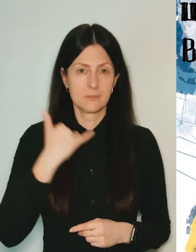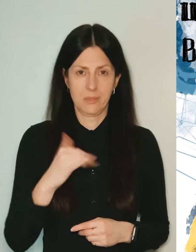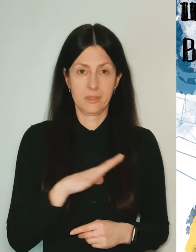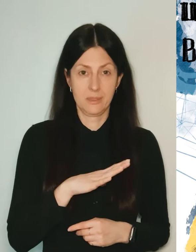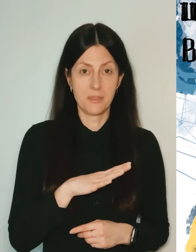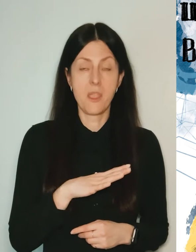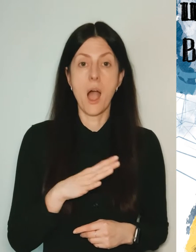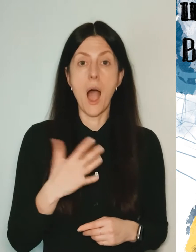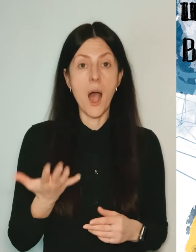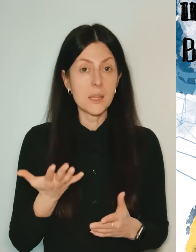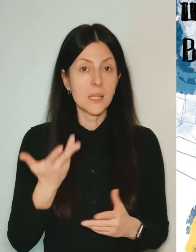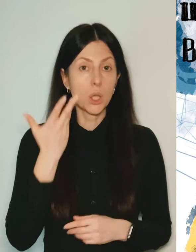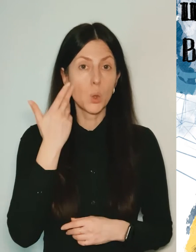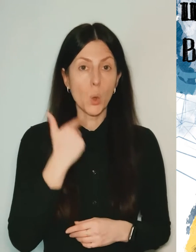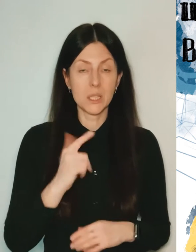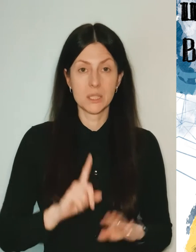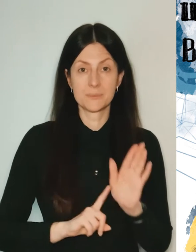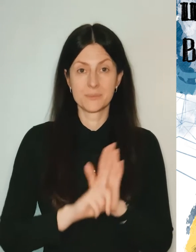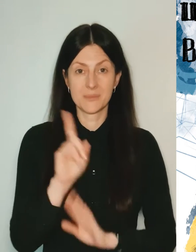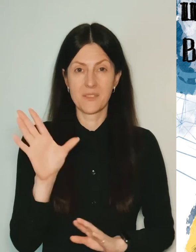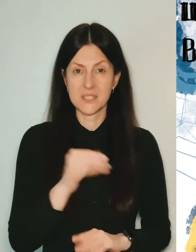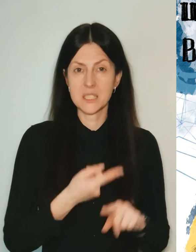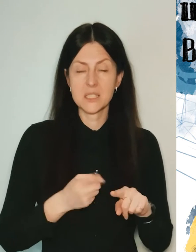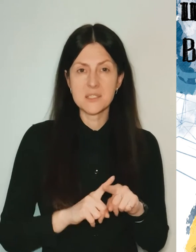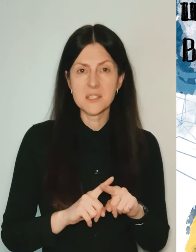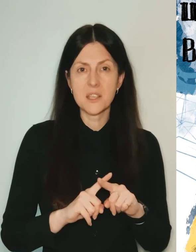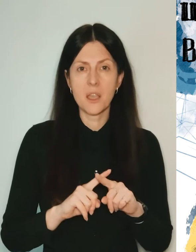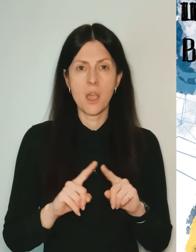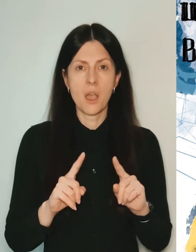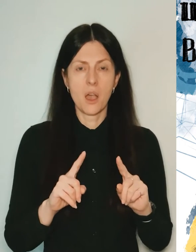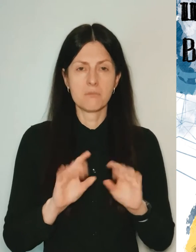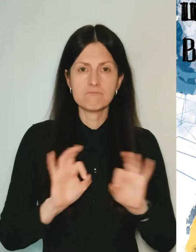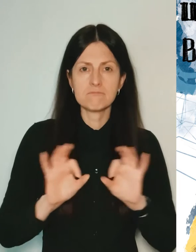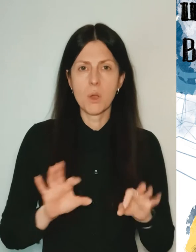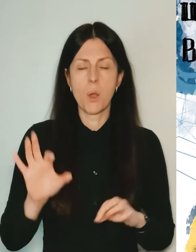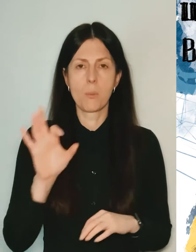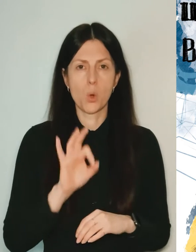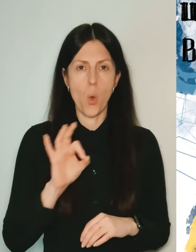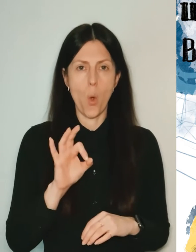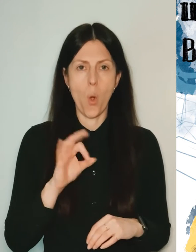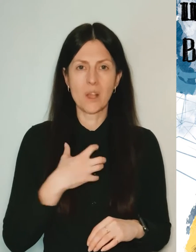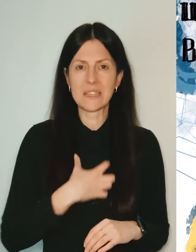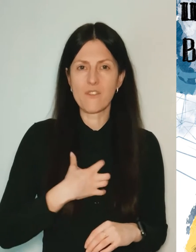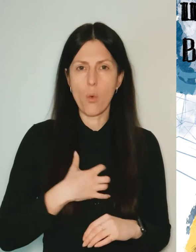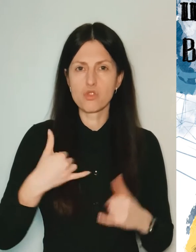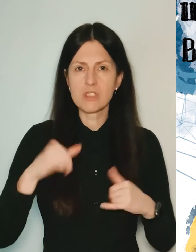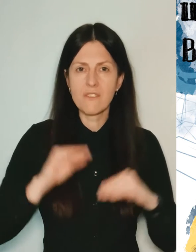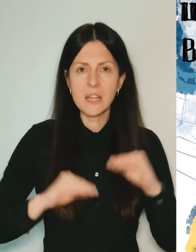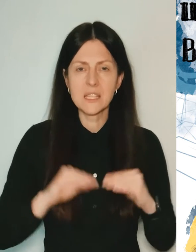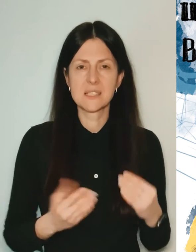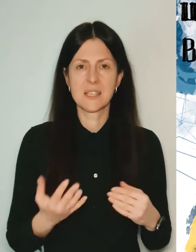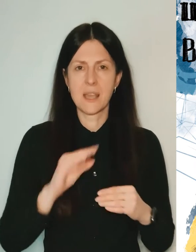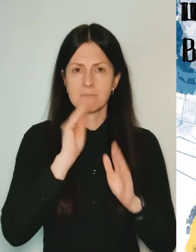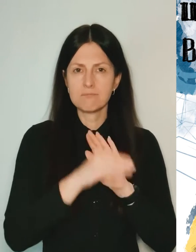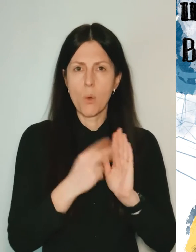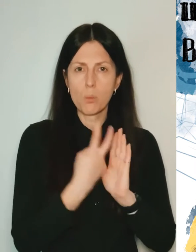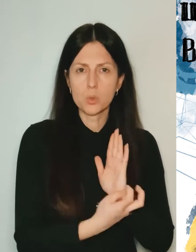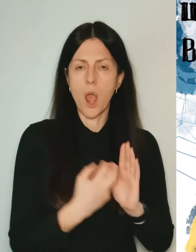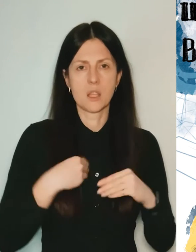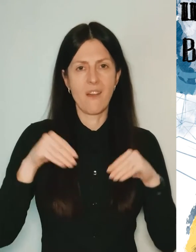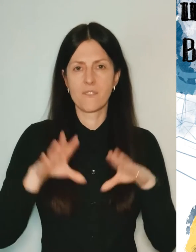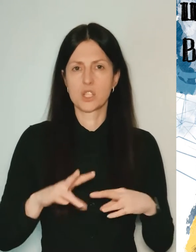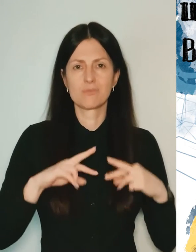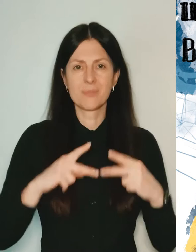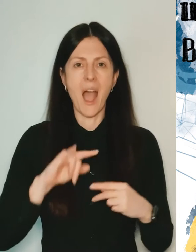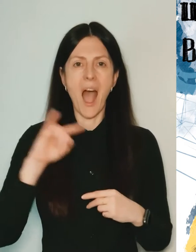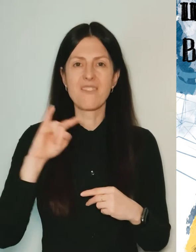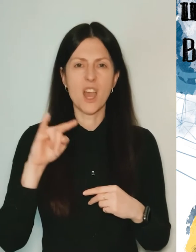But when all these stories about "alarm suitcases" and bunkers started, I decided not to turn on the airplane mode, to have the opportunity